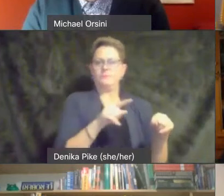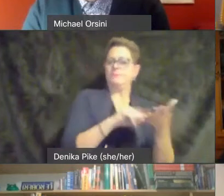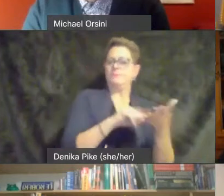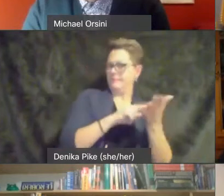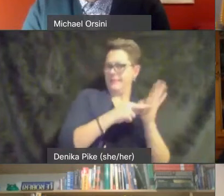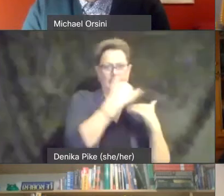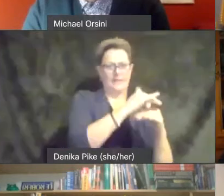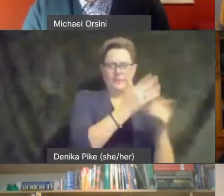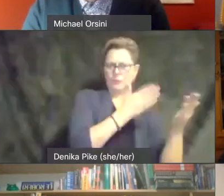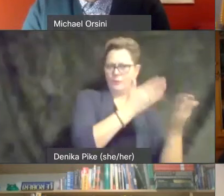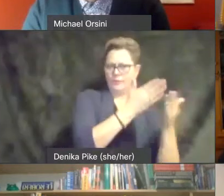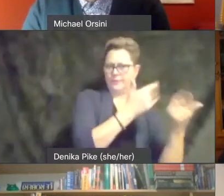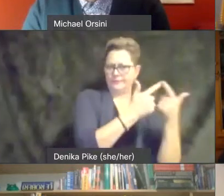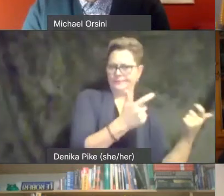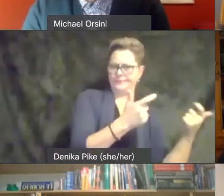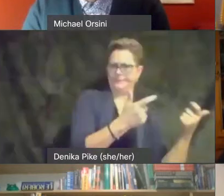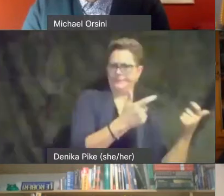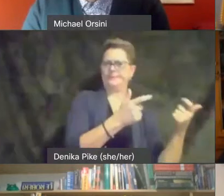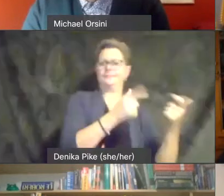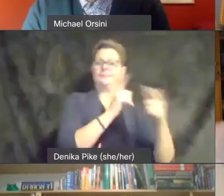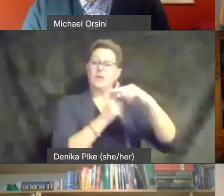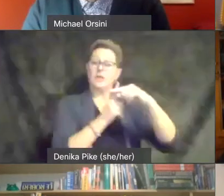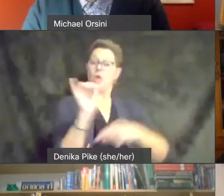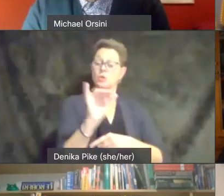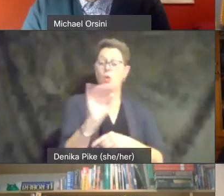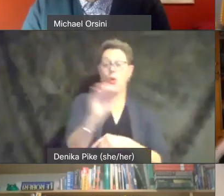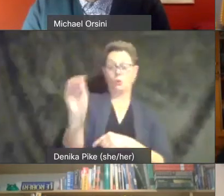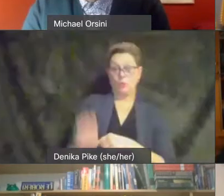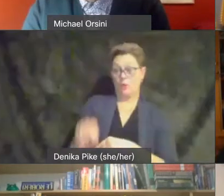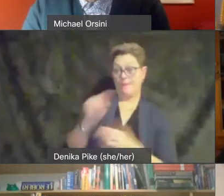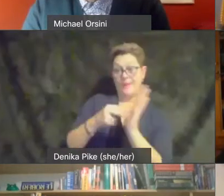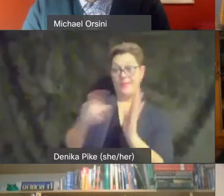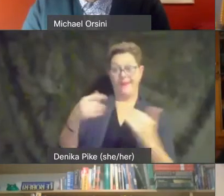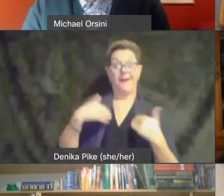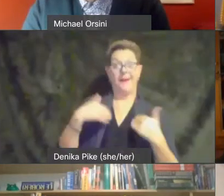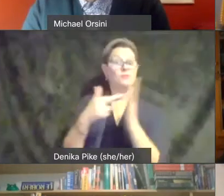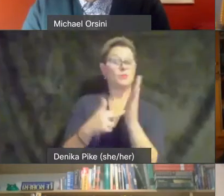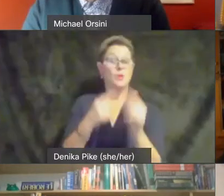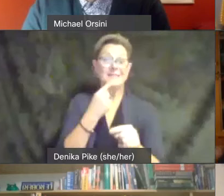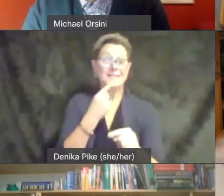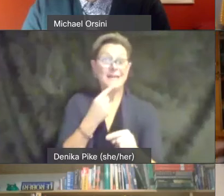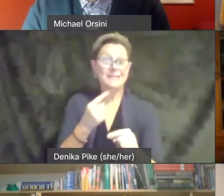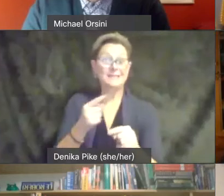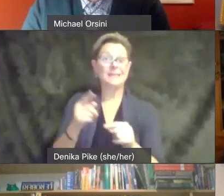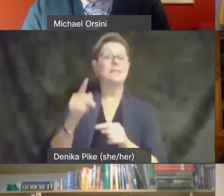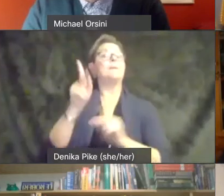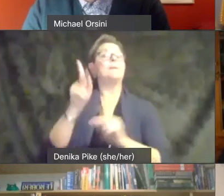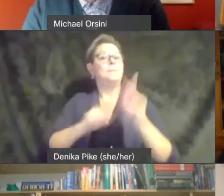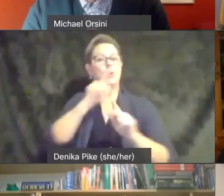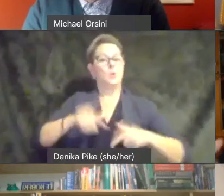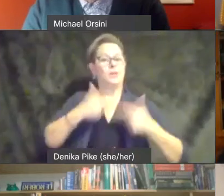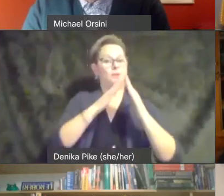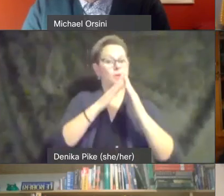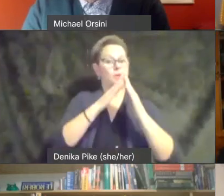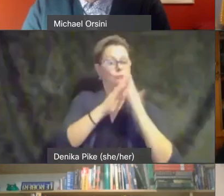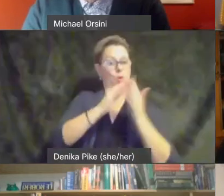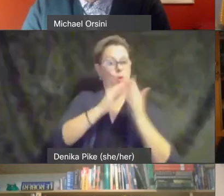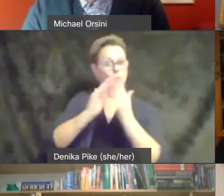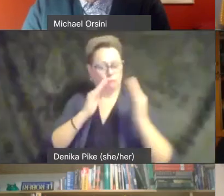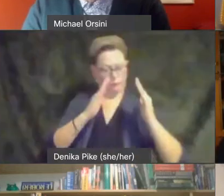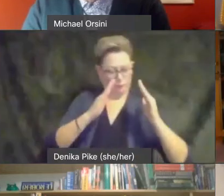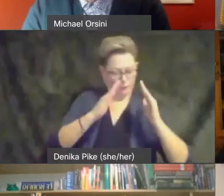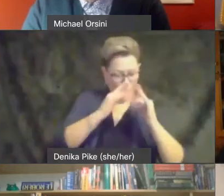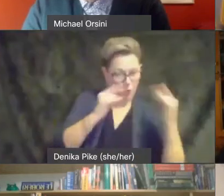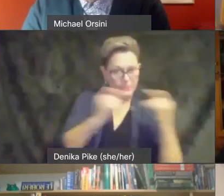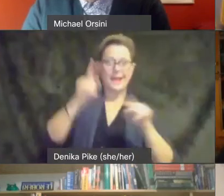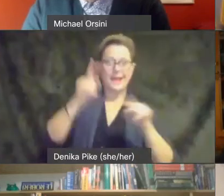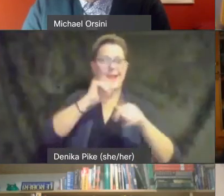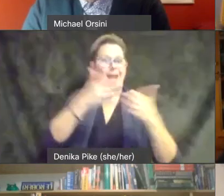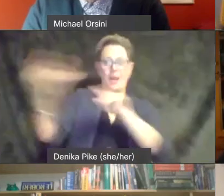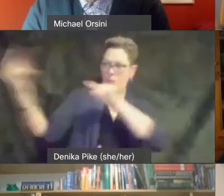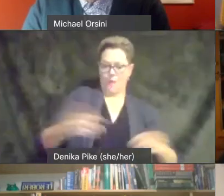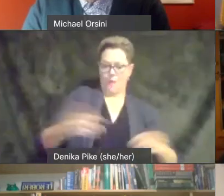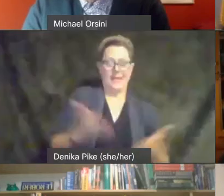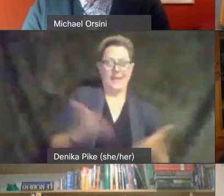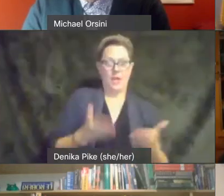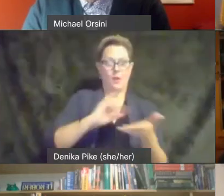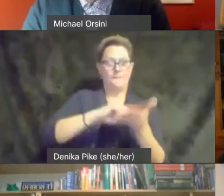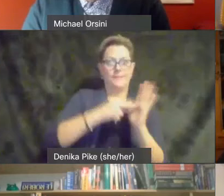All the way through to a county here in Ontario as well, offering a municipal order saying that that Congress could not come to the community and 1st nations that, at least land to for decades closing their borders to keep himself safe.